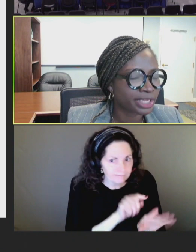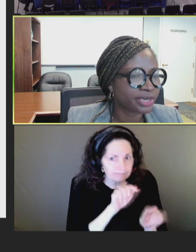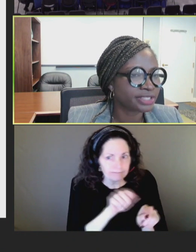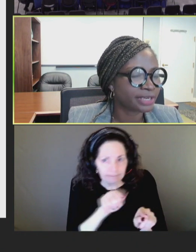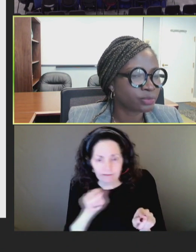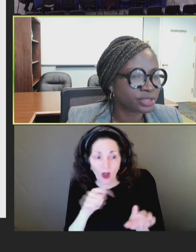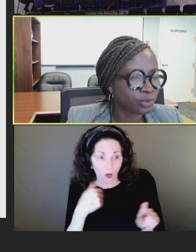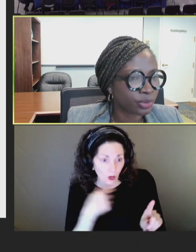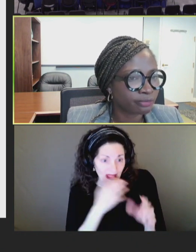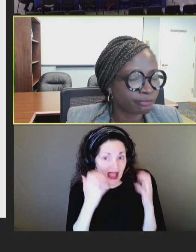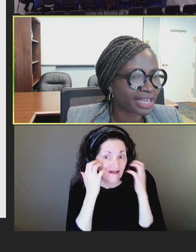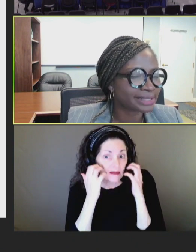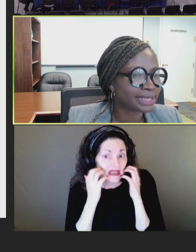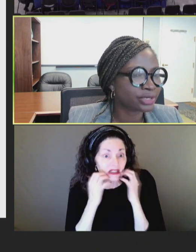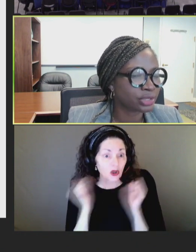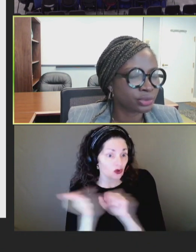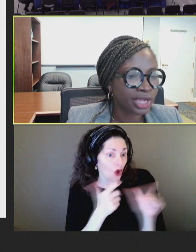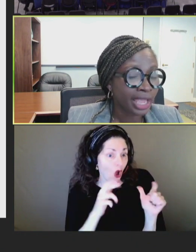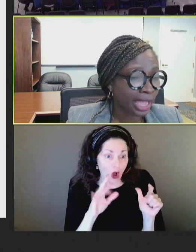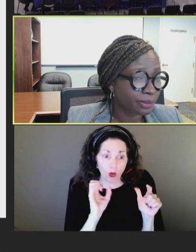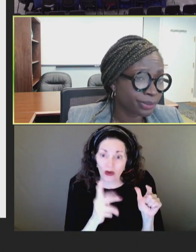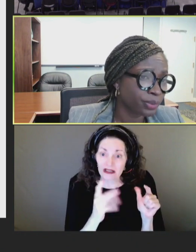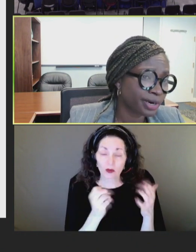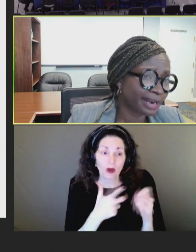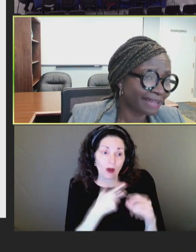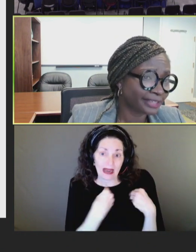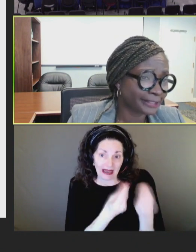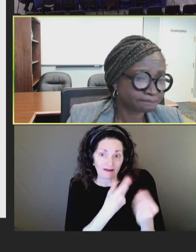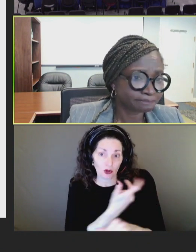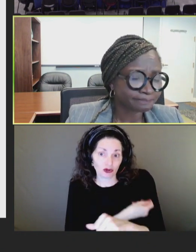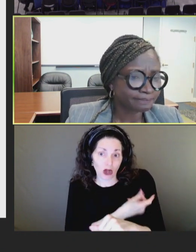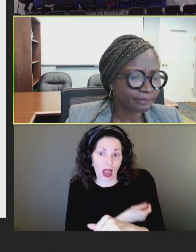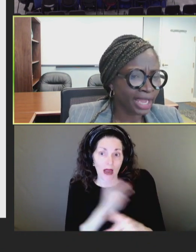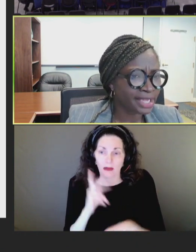here is at risk. We want to vaccinate you." And people were not having it.